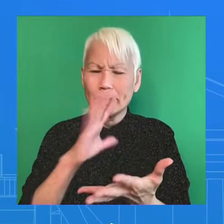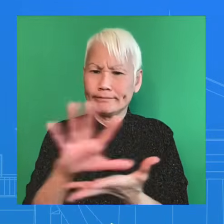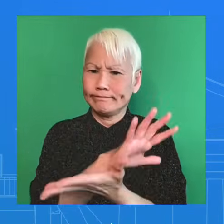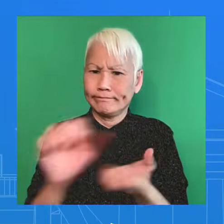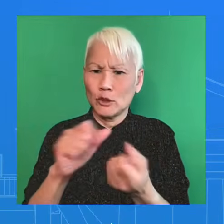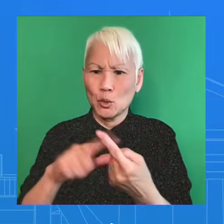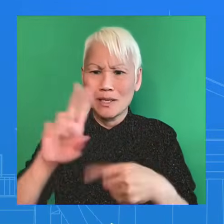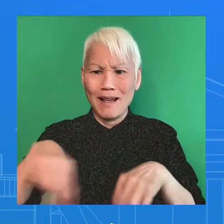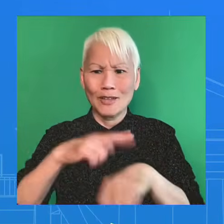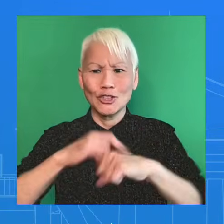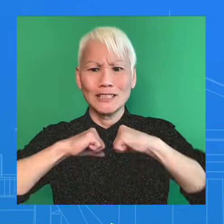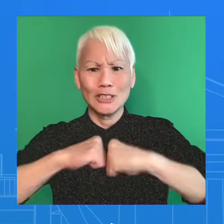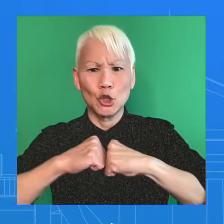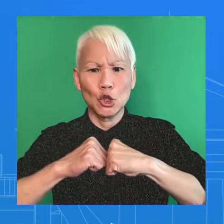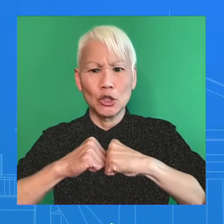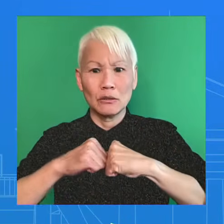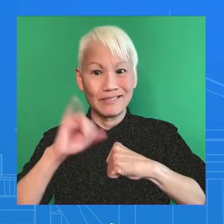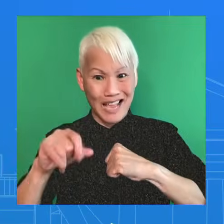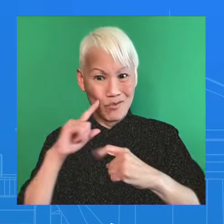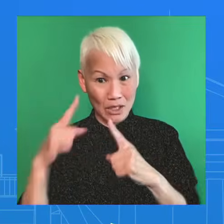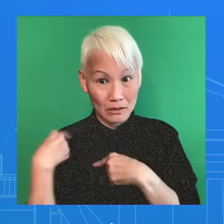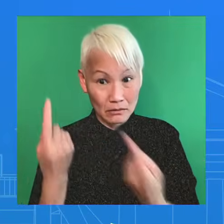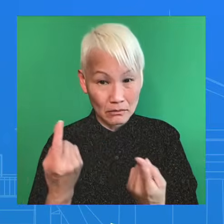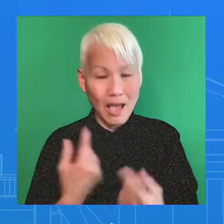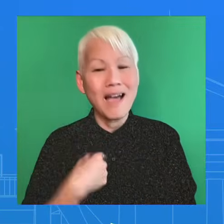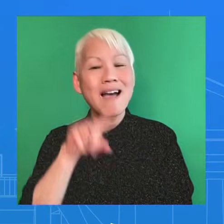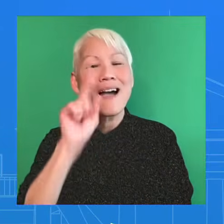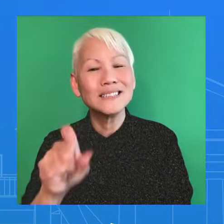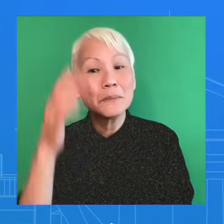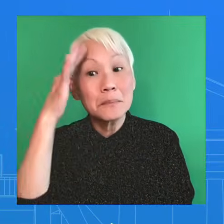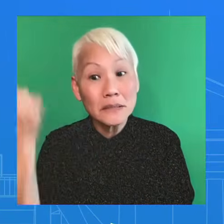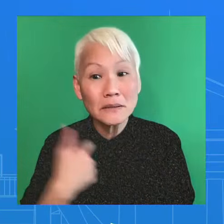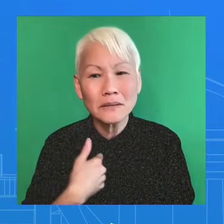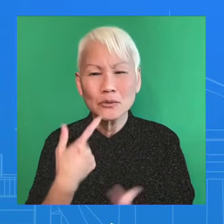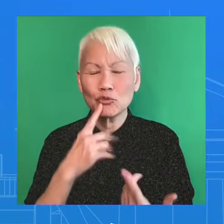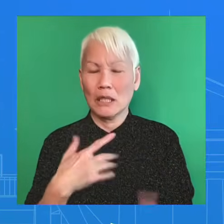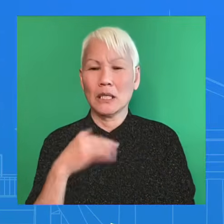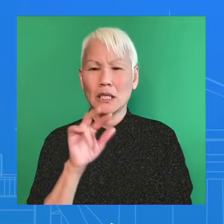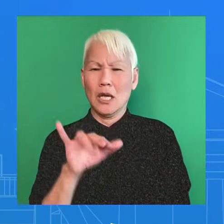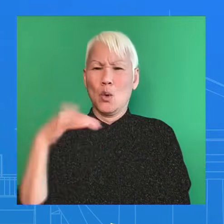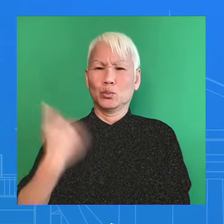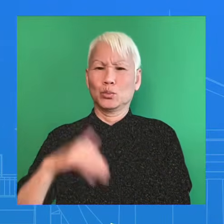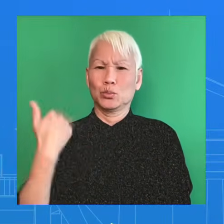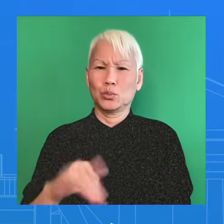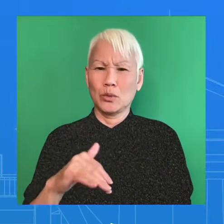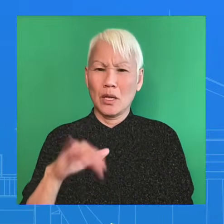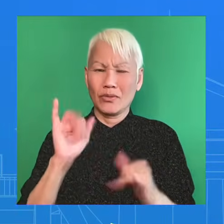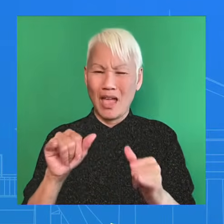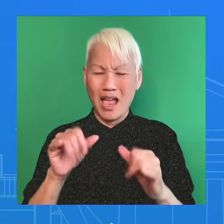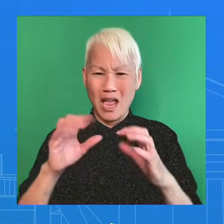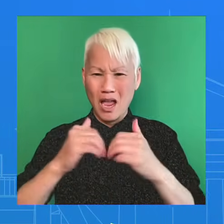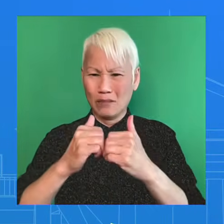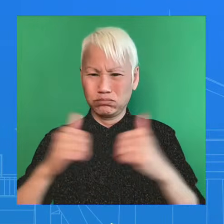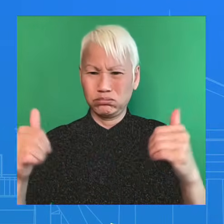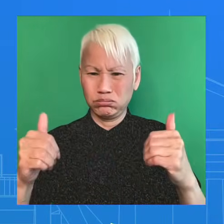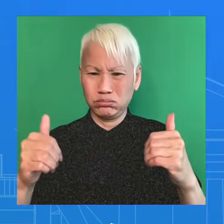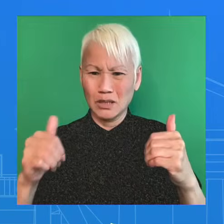I ask this because I was struck by the divergence, if you will, in your comments and those from President Biden on the subject.